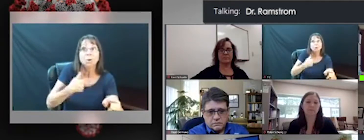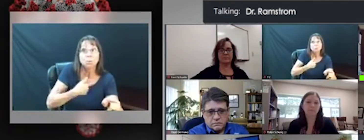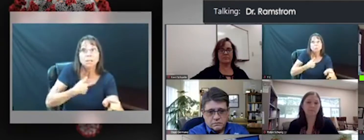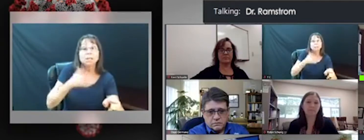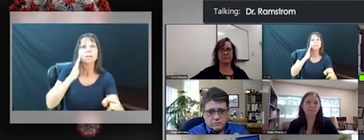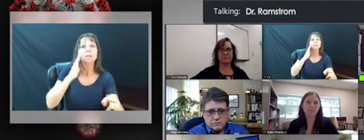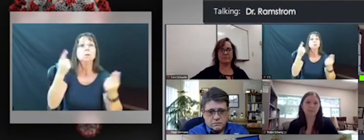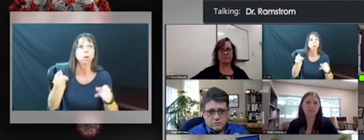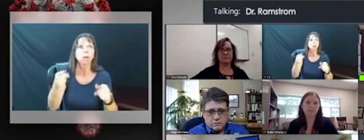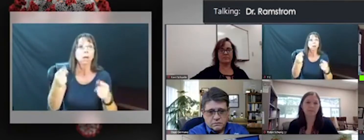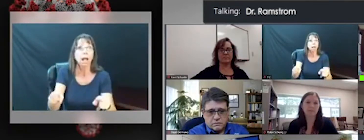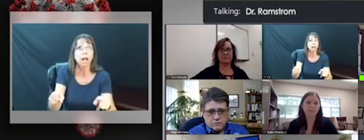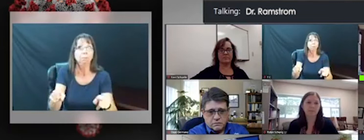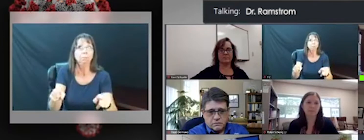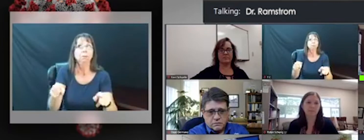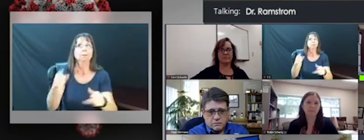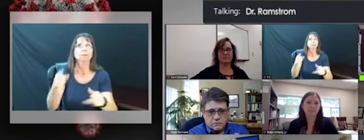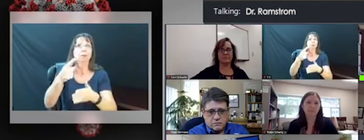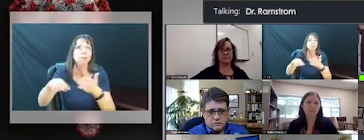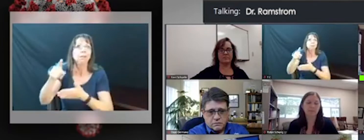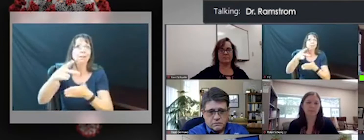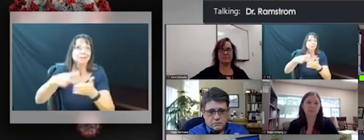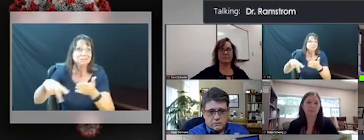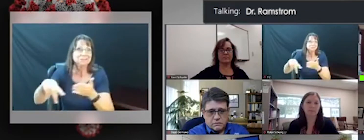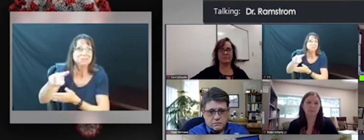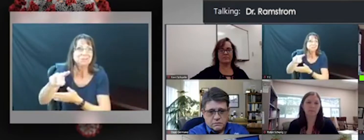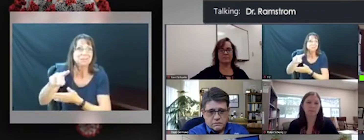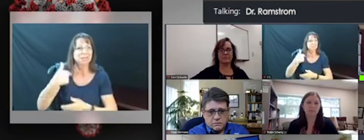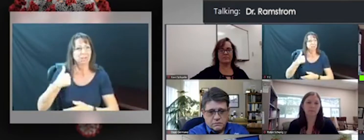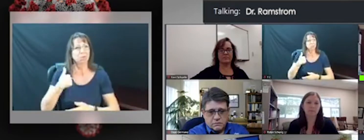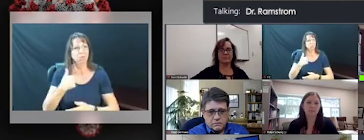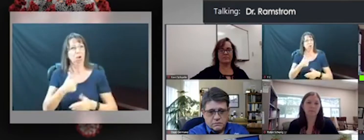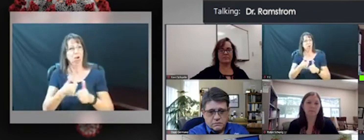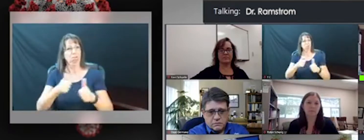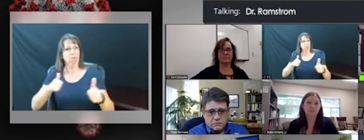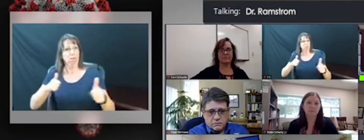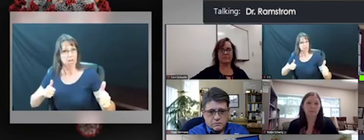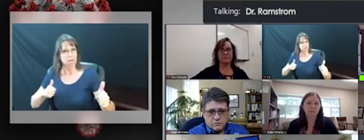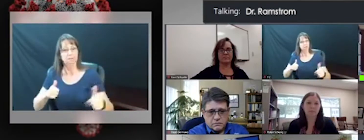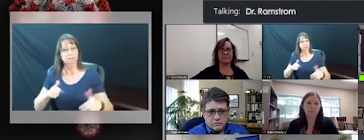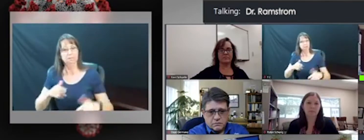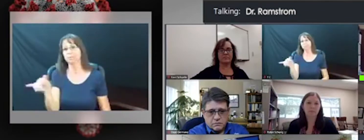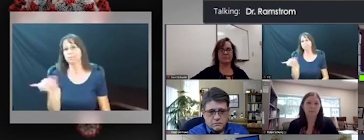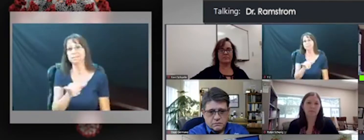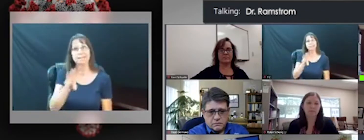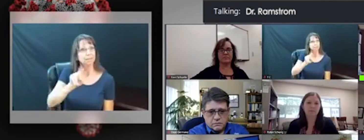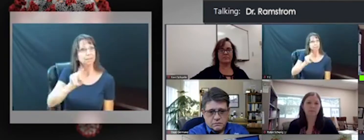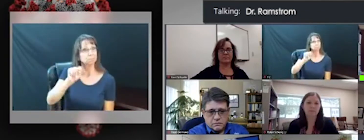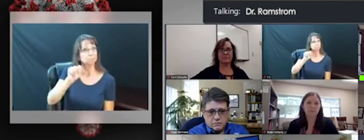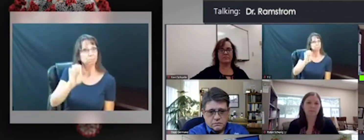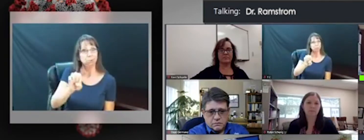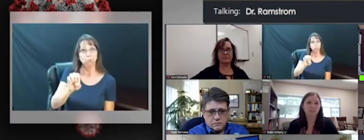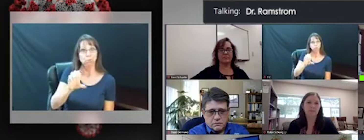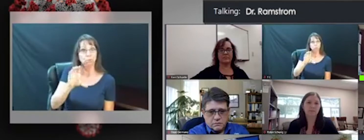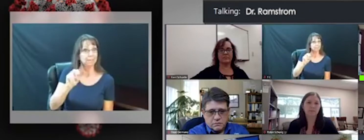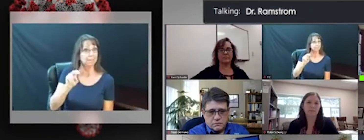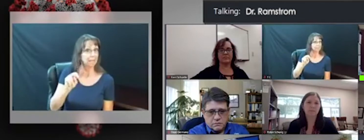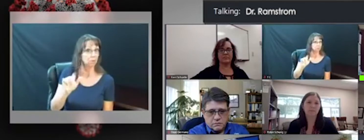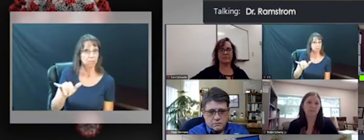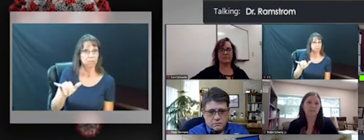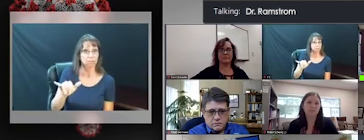is having challenges too. So, we're hopeful, but as Robin described, the restriction orders that